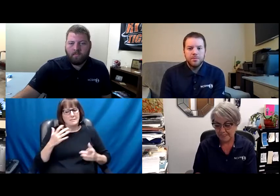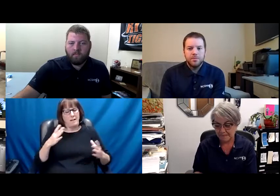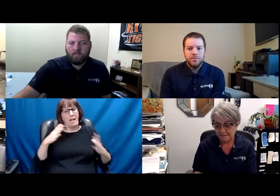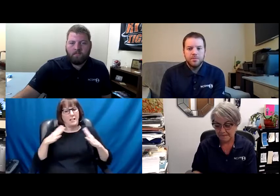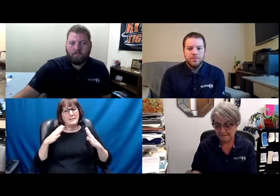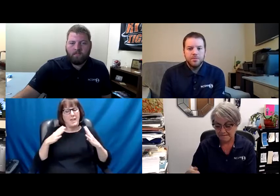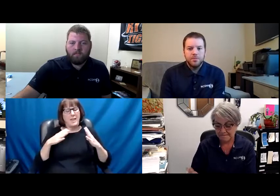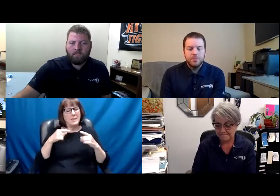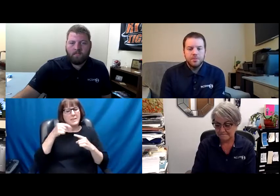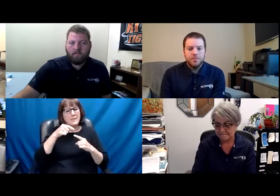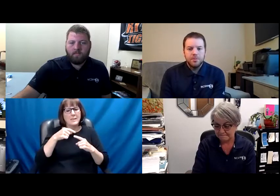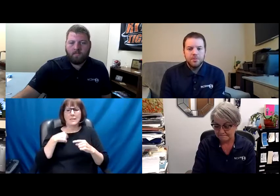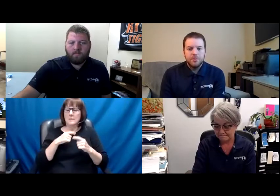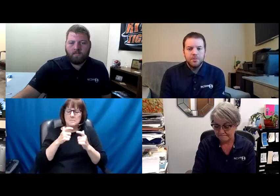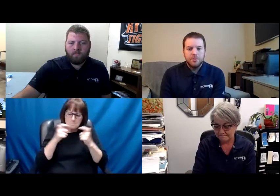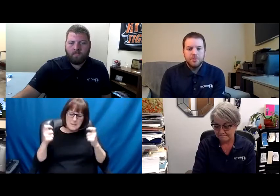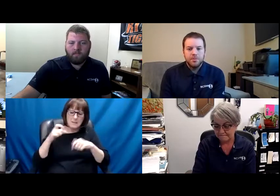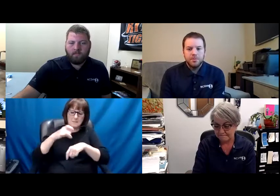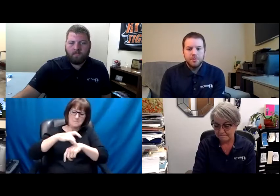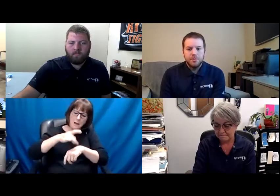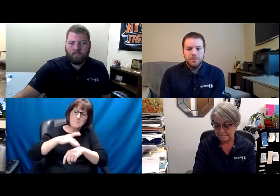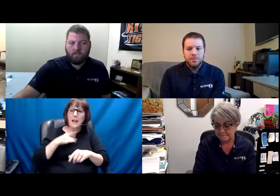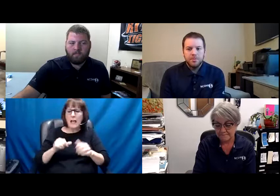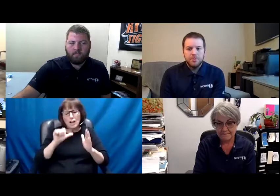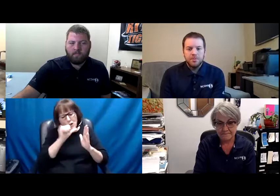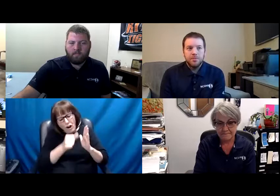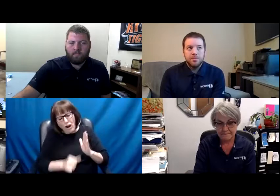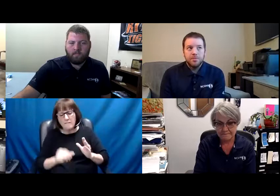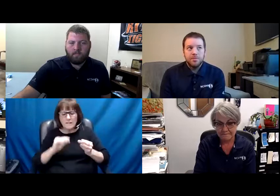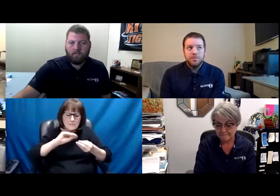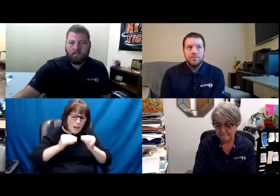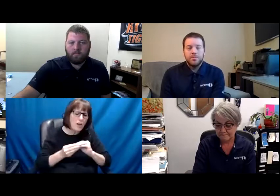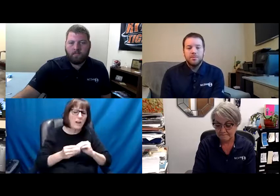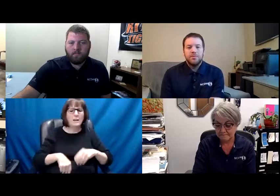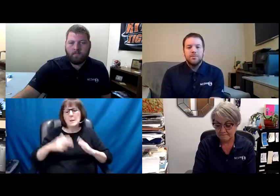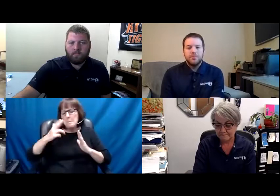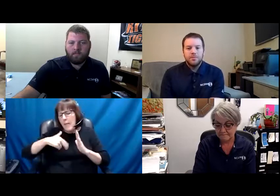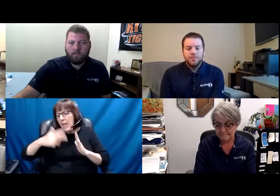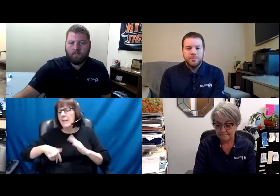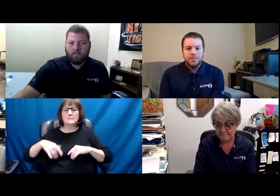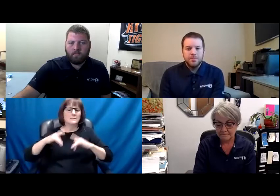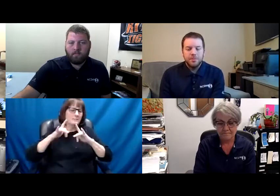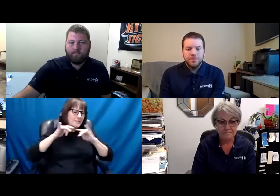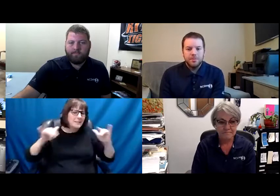and I am a big pumpkin carver, pumpkin decorator, pumpkin painter. I have real pumpkins,